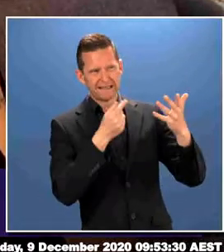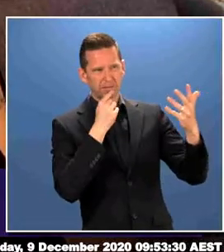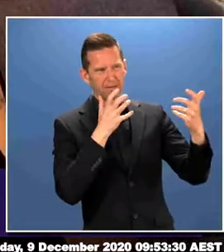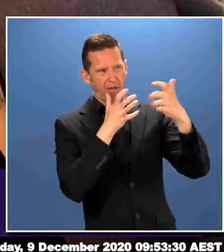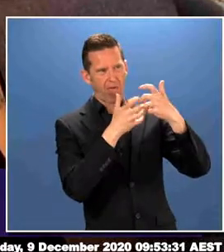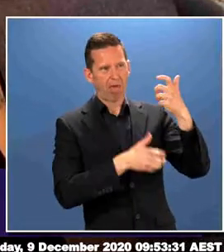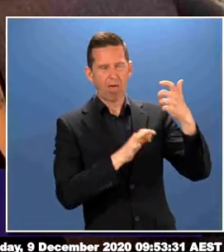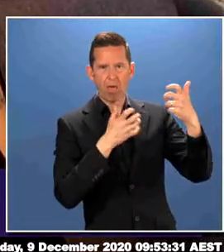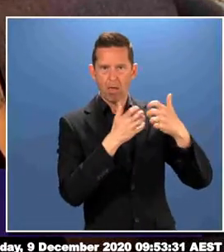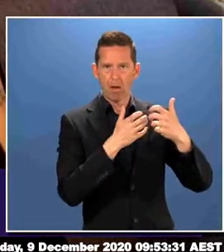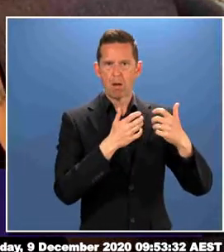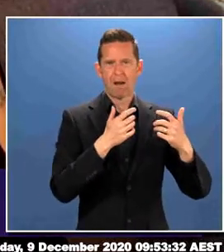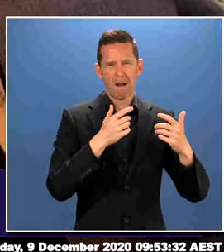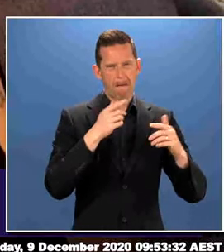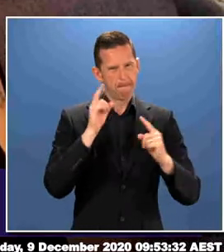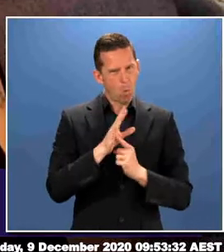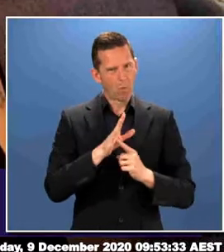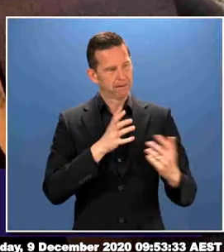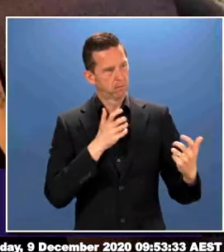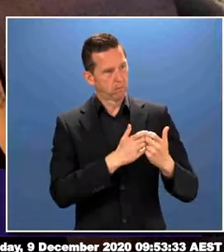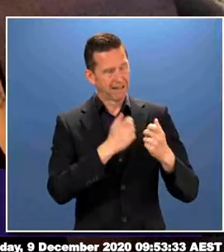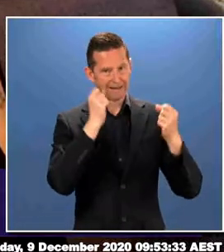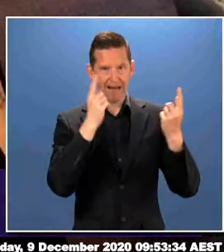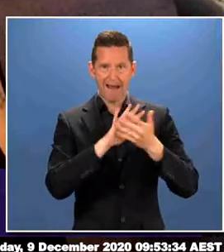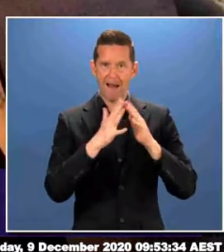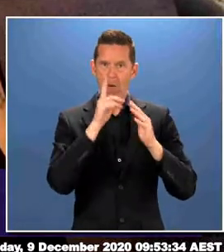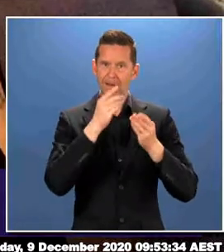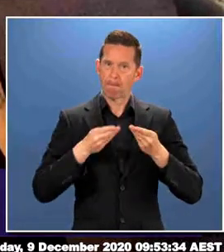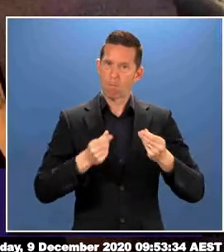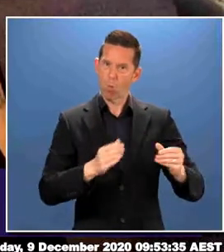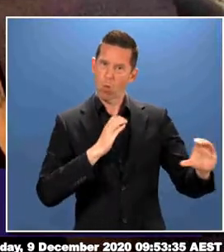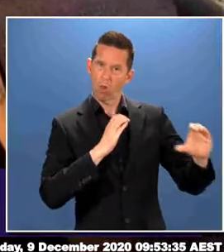have the understanding about how to communicate effectively with other people like you.